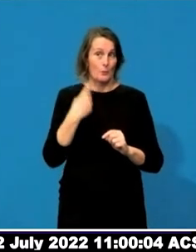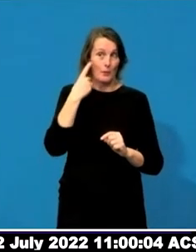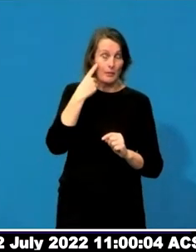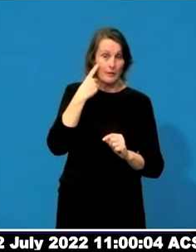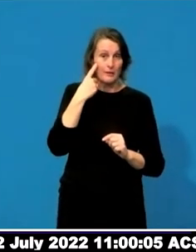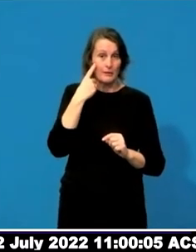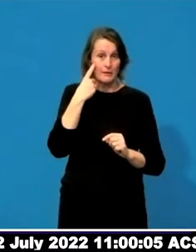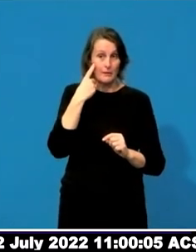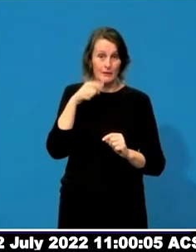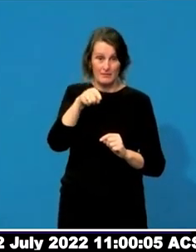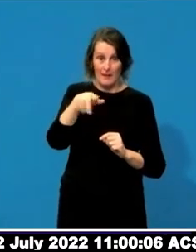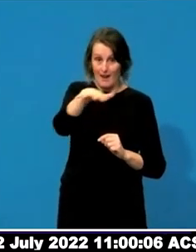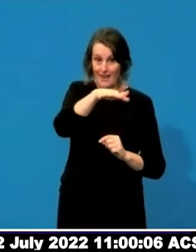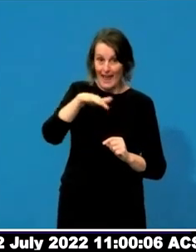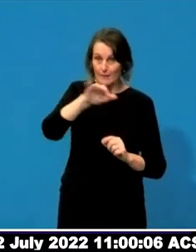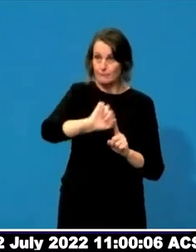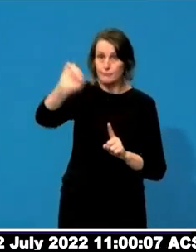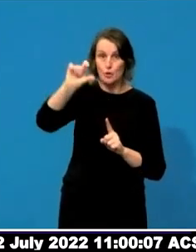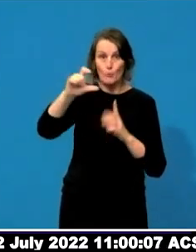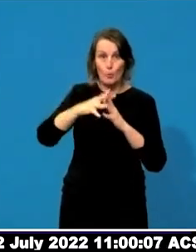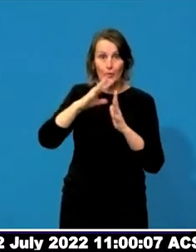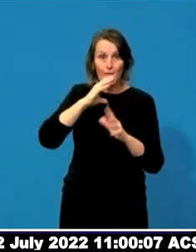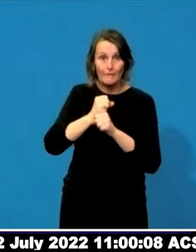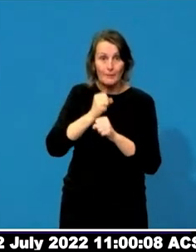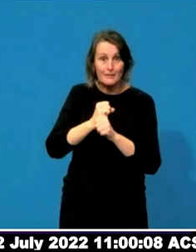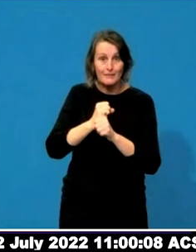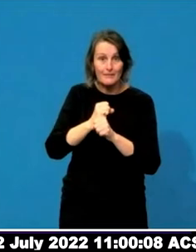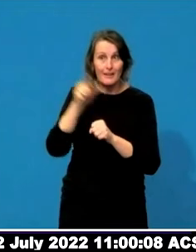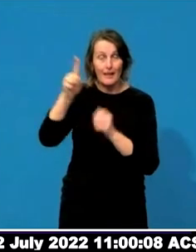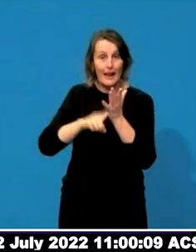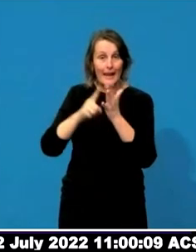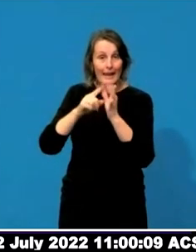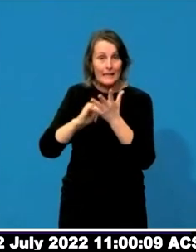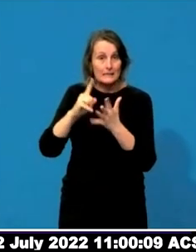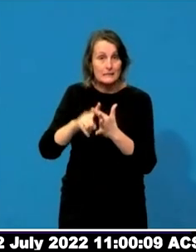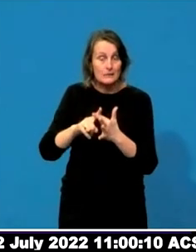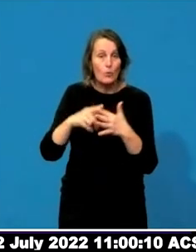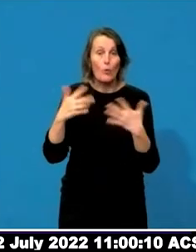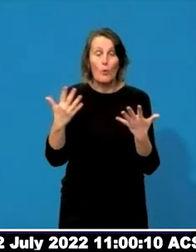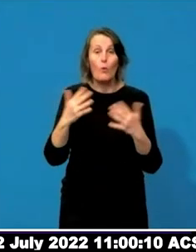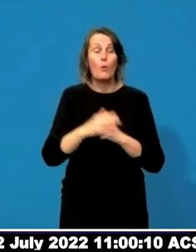you know, land. There's leaseholds, you know, with Aboriginal traditional owners,